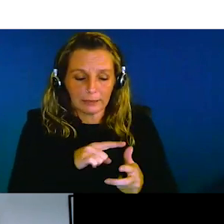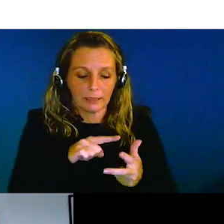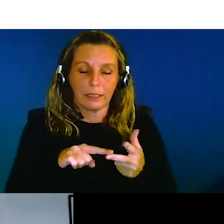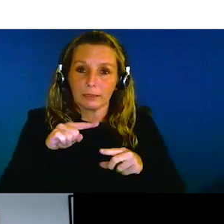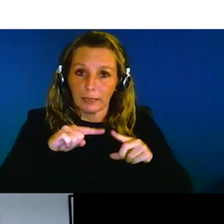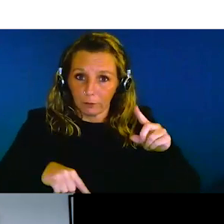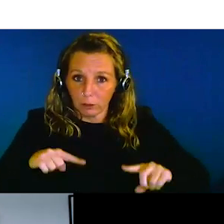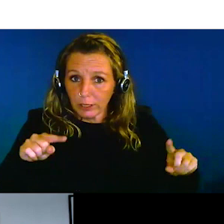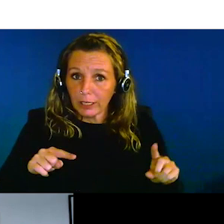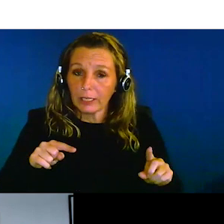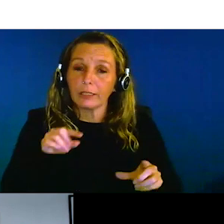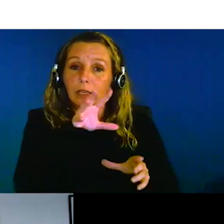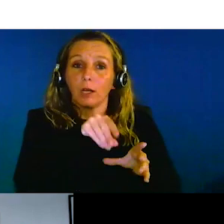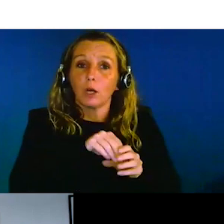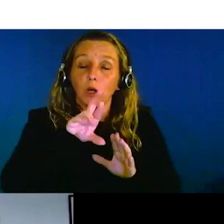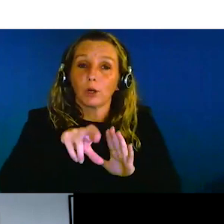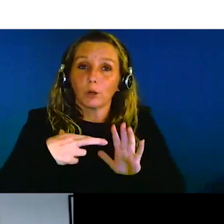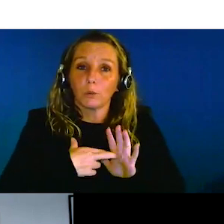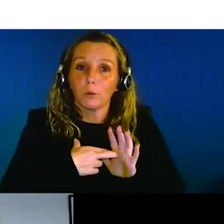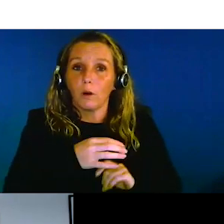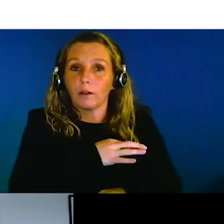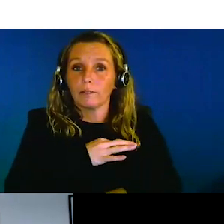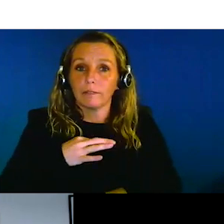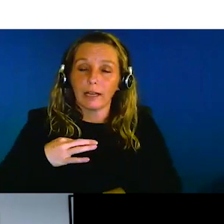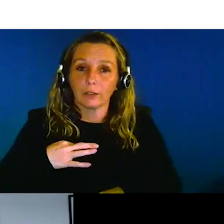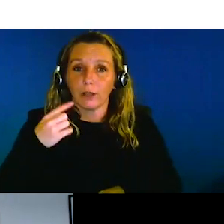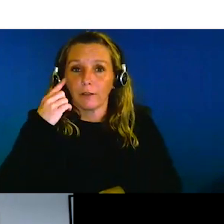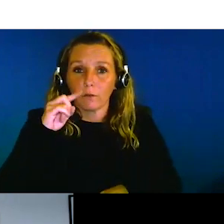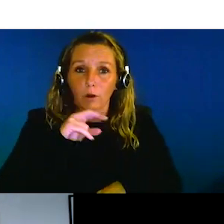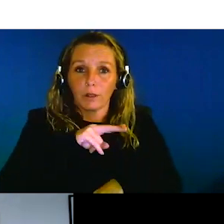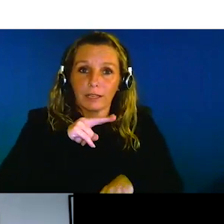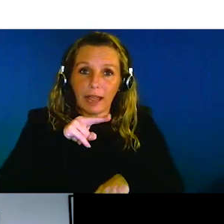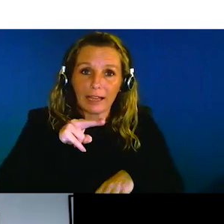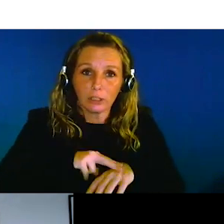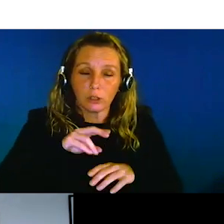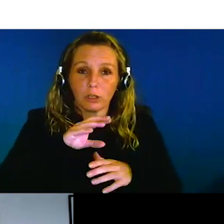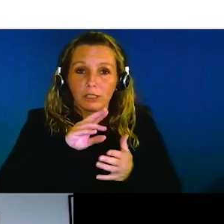to her role as faculty for the National Center for Cultural Competence